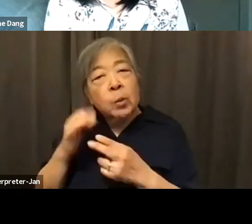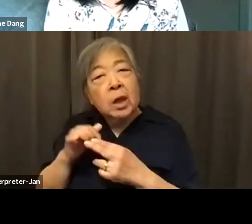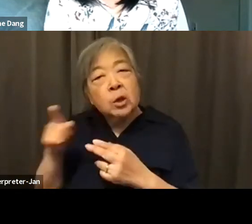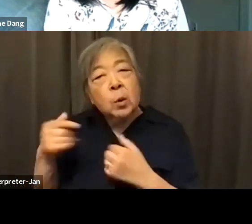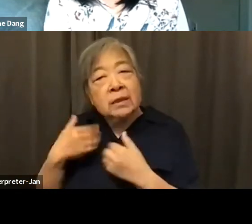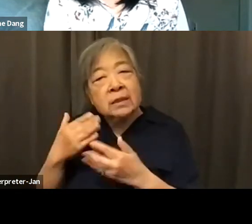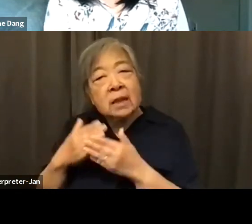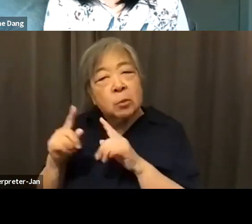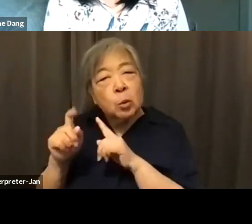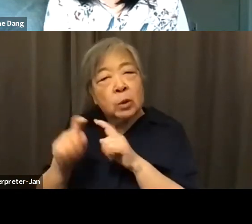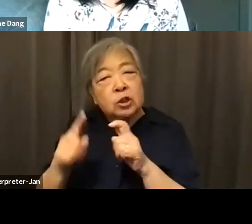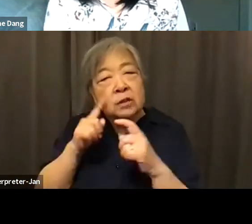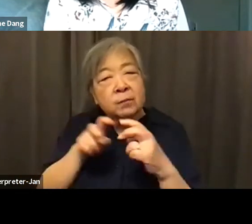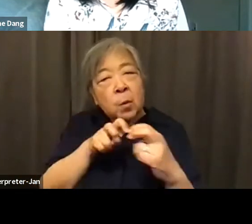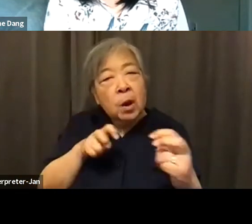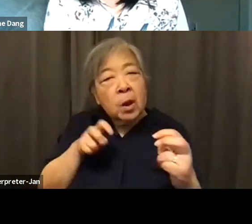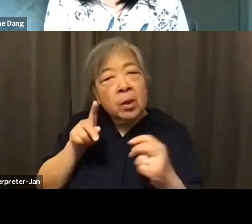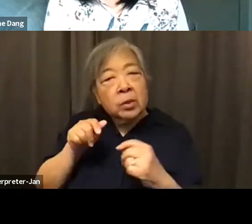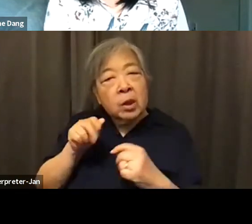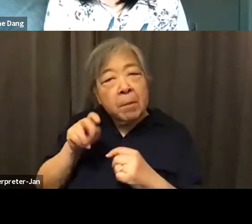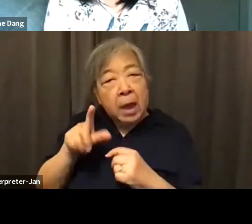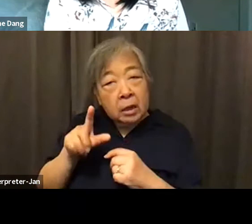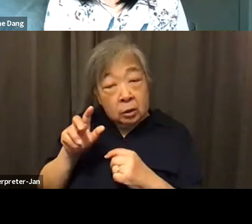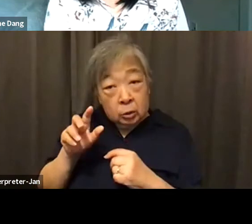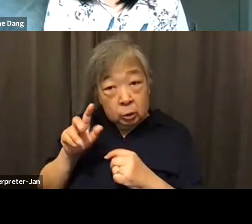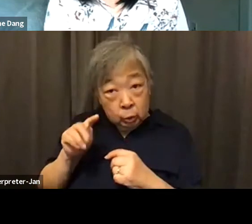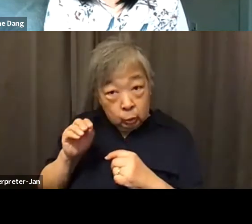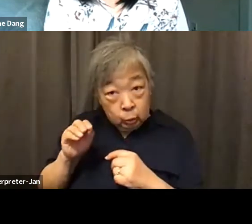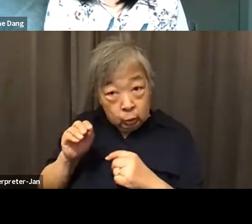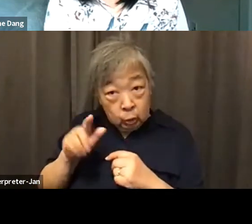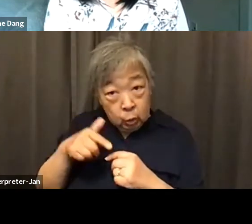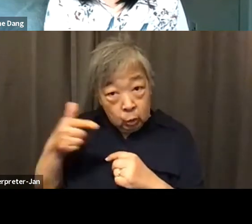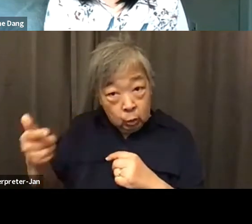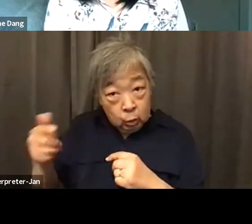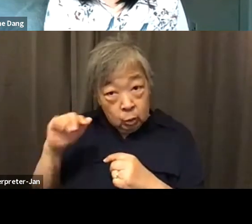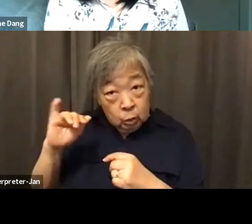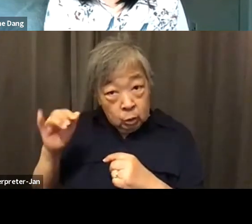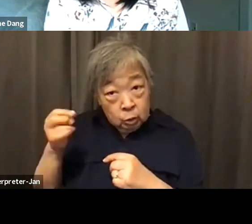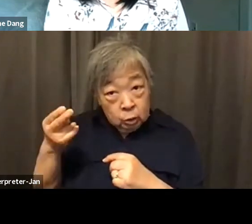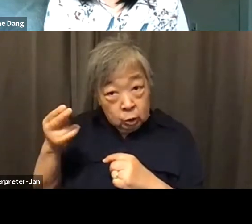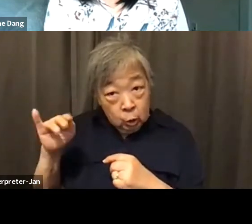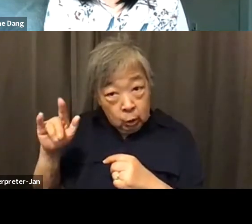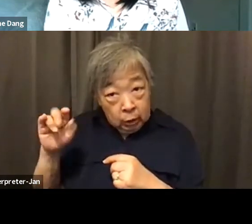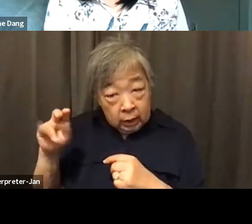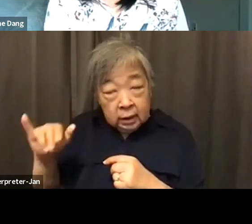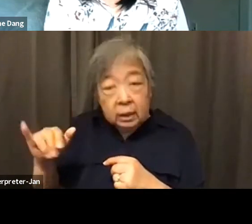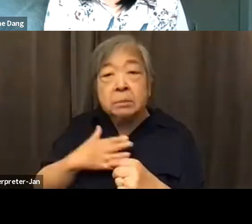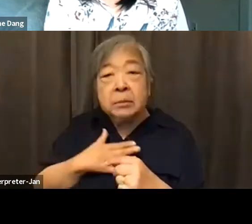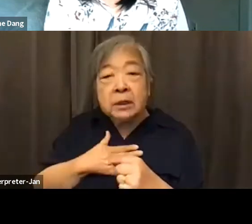well, for the panel. And remember to unmute yourself.